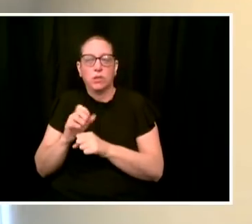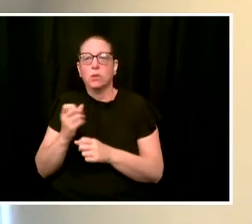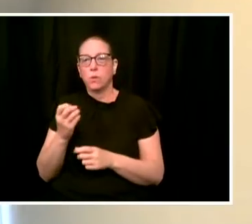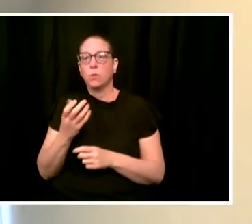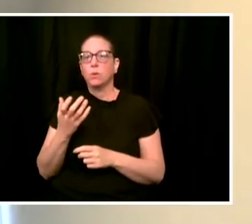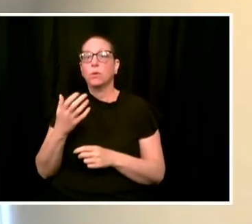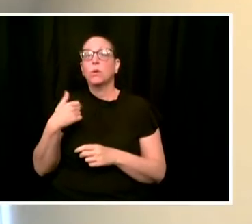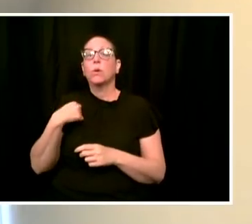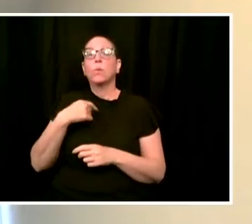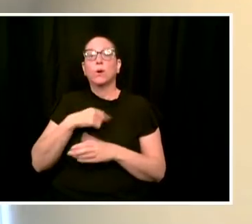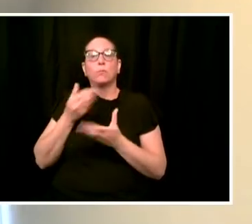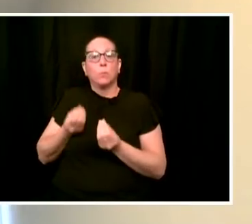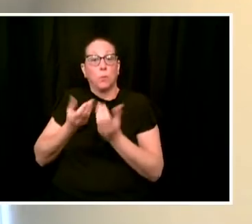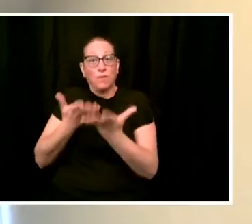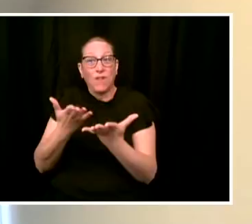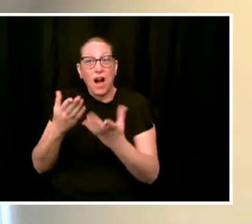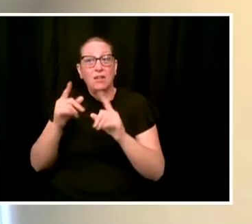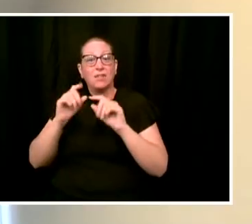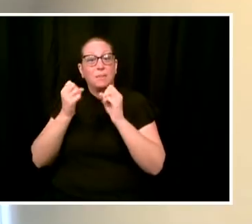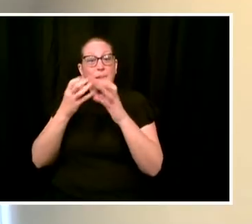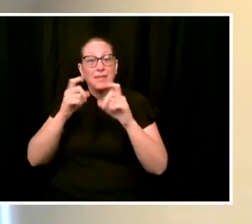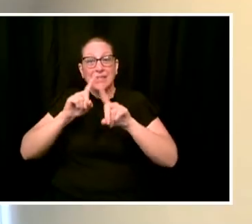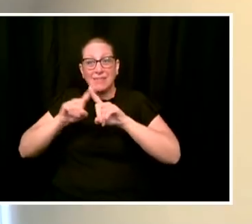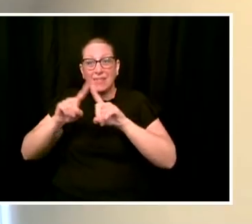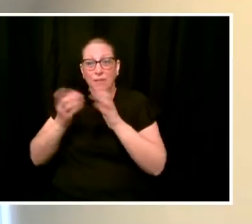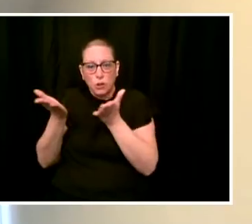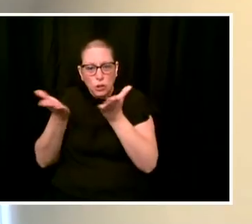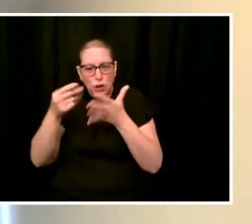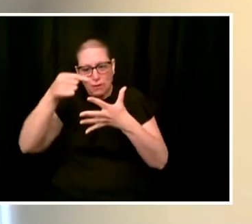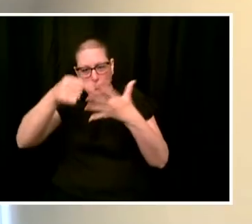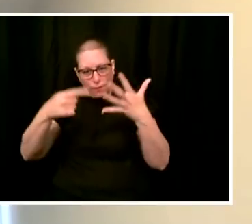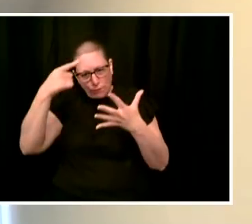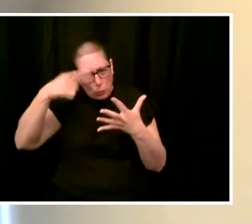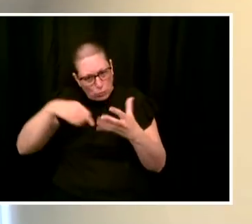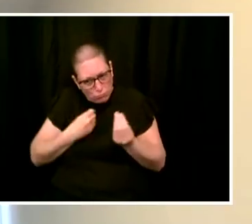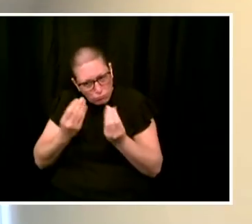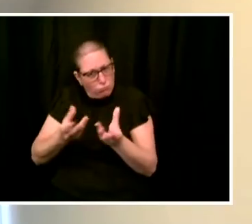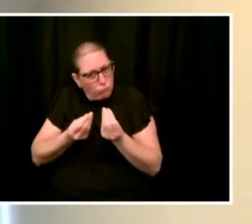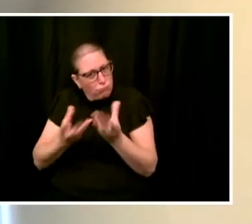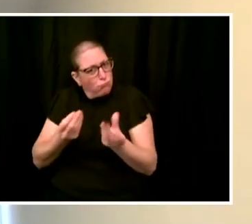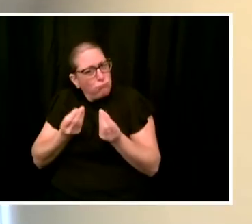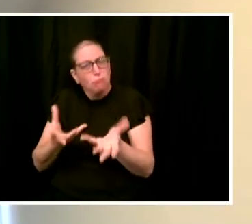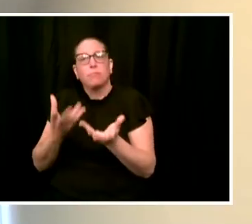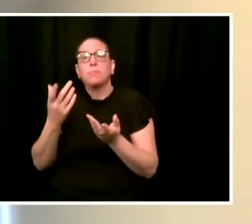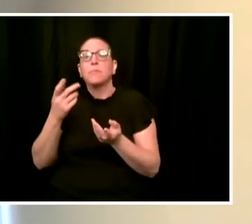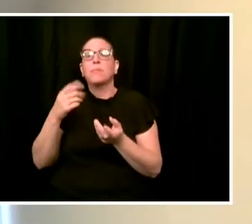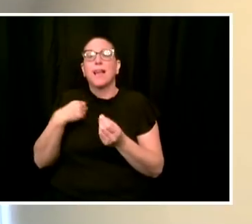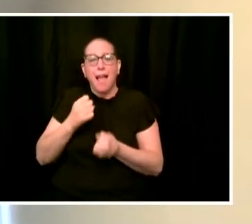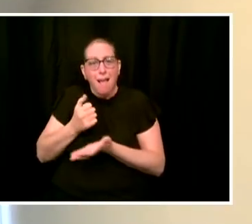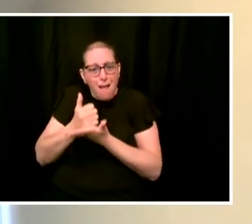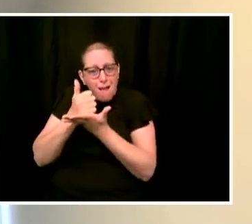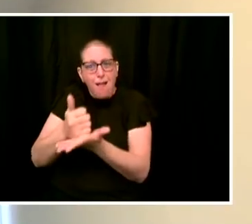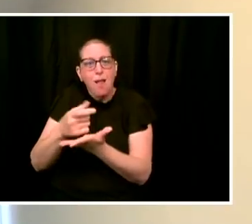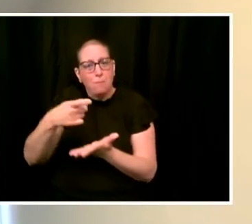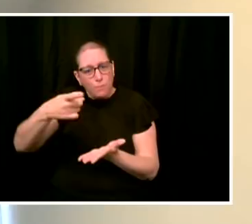THAT YOU CAN GIVE TO THEM. A NEW INITIATIVE, MAKING GLOBAL STATEMENTS, BUT